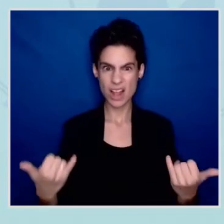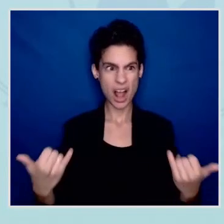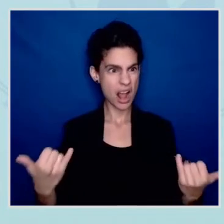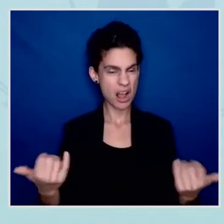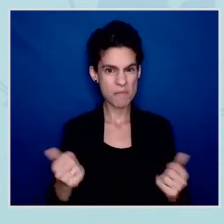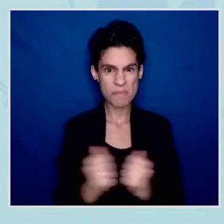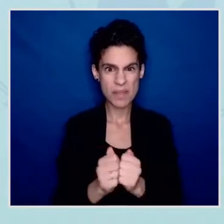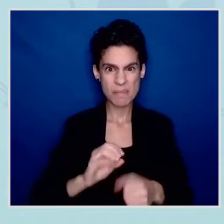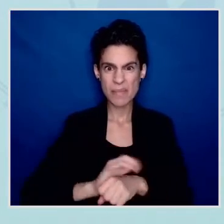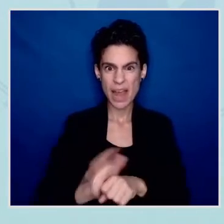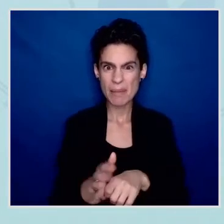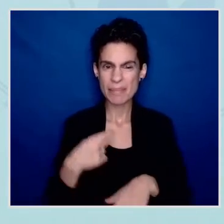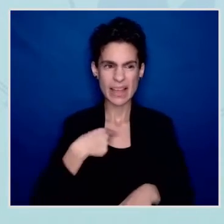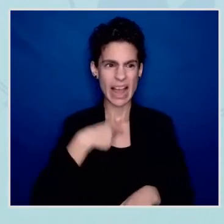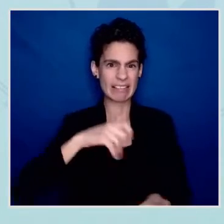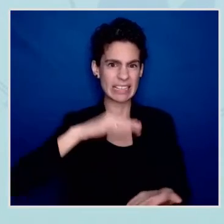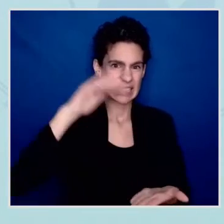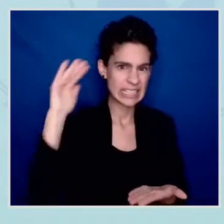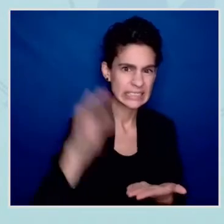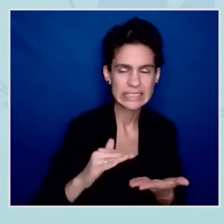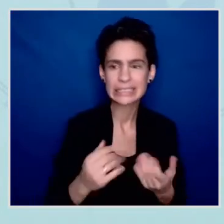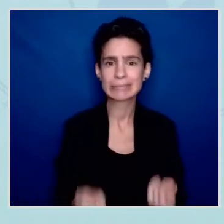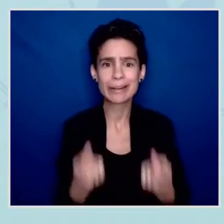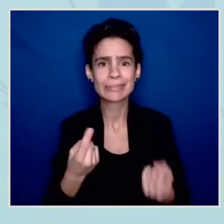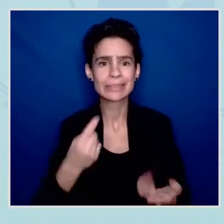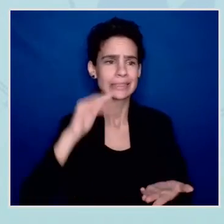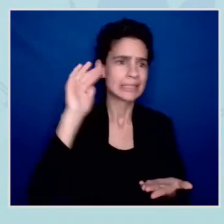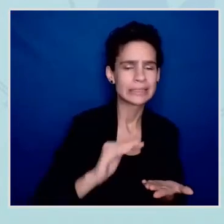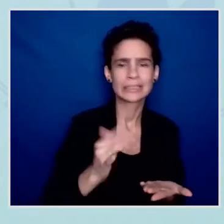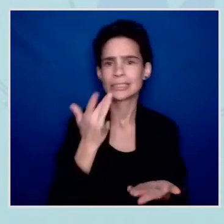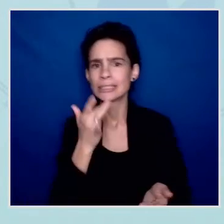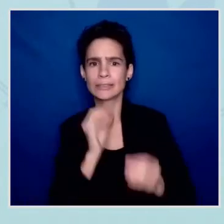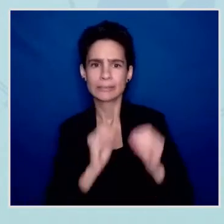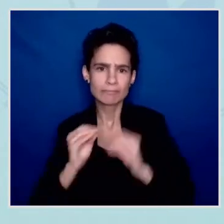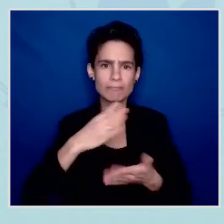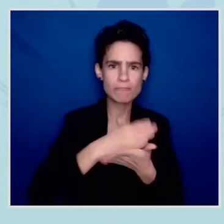VERY DIFFICULT TIME FOR MY FAMILY, AND LIKE SO MANY